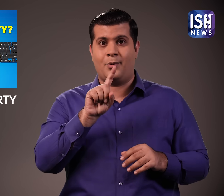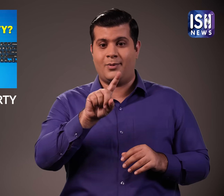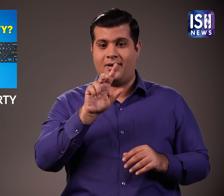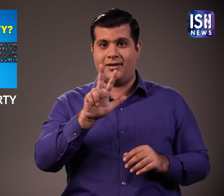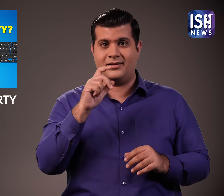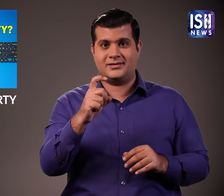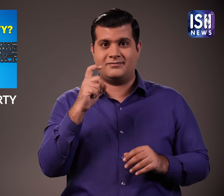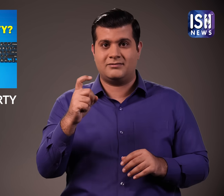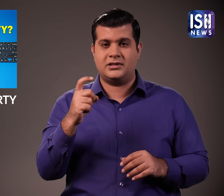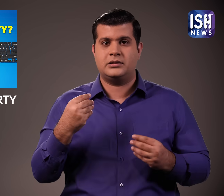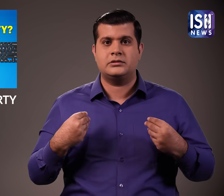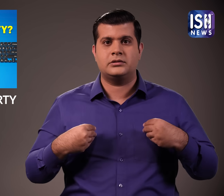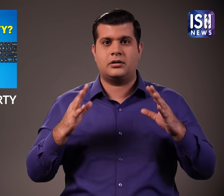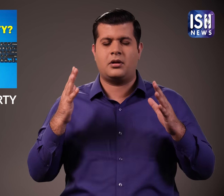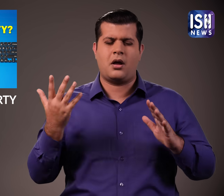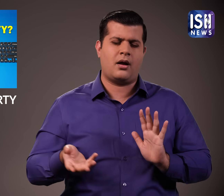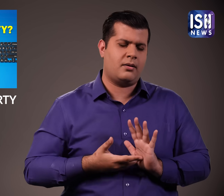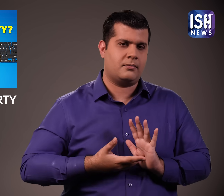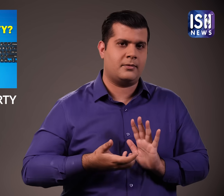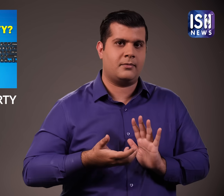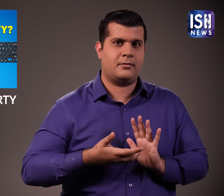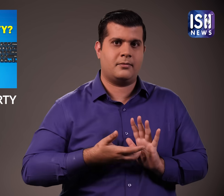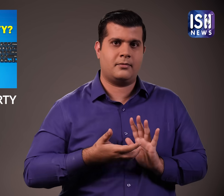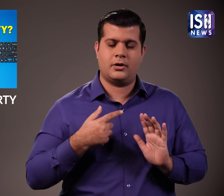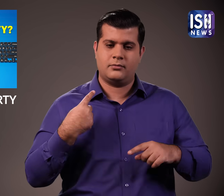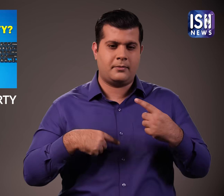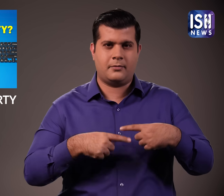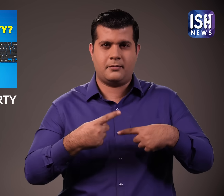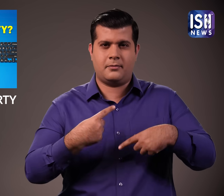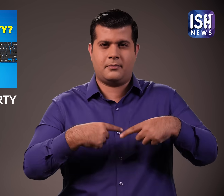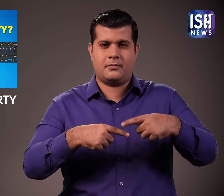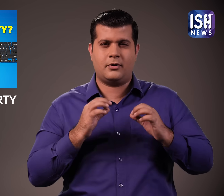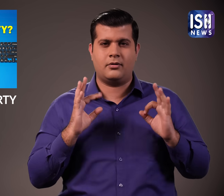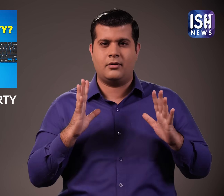By 1877 the company started selling typewriters with QWERTY layout and they were successful.